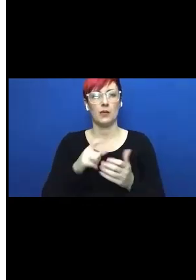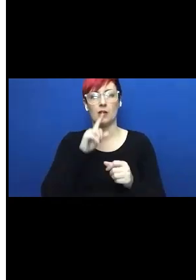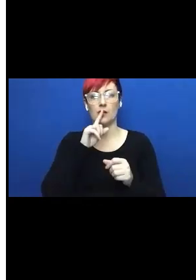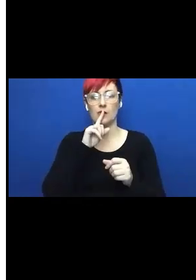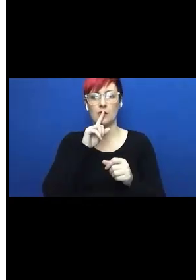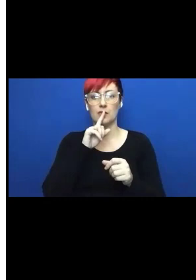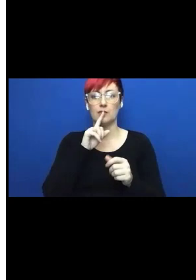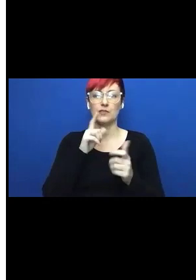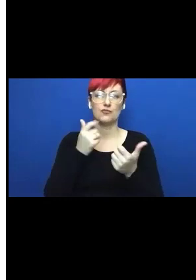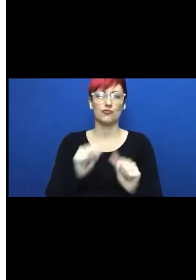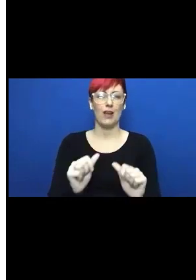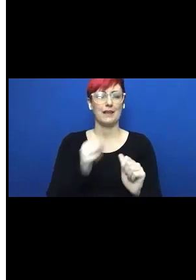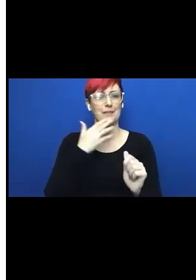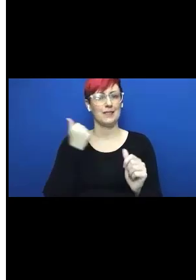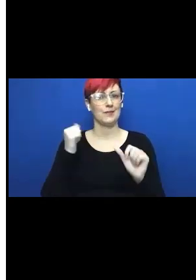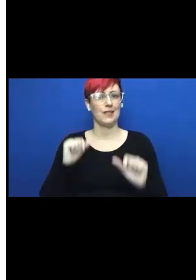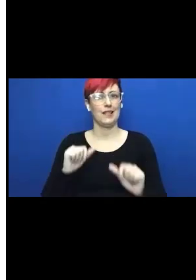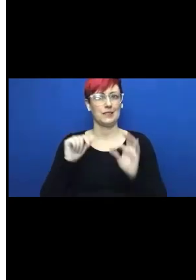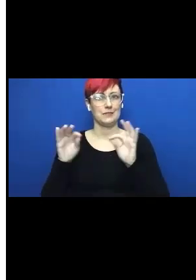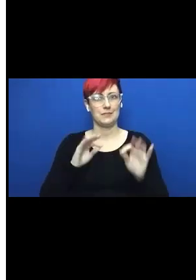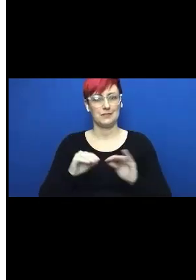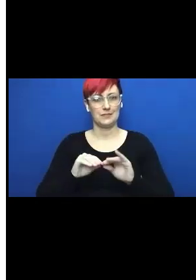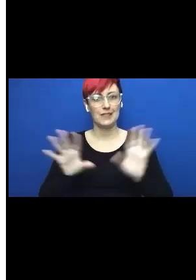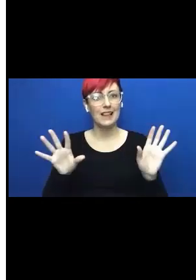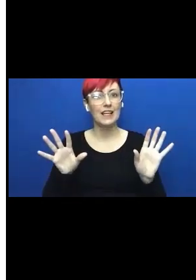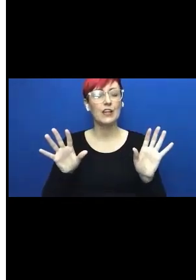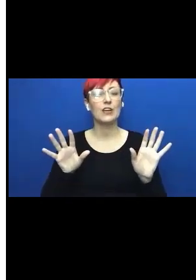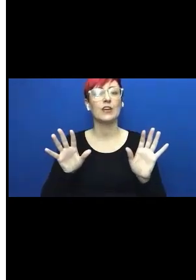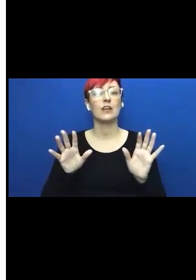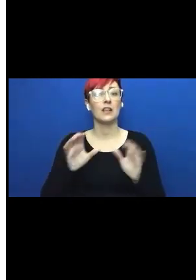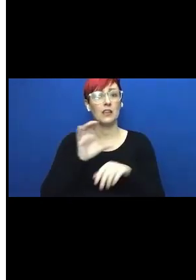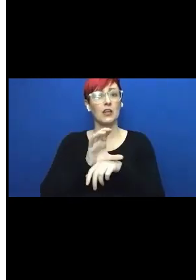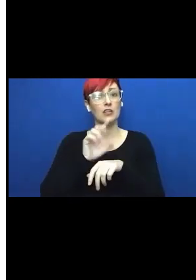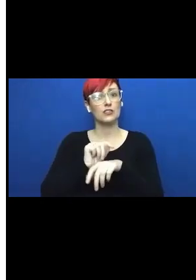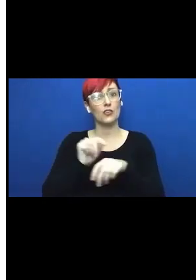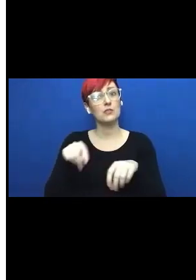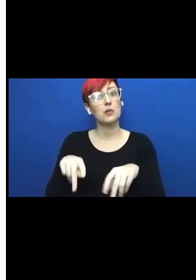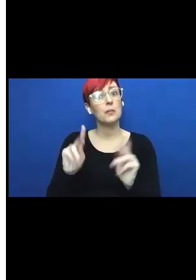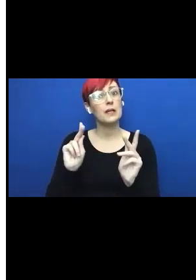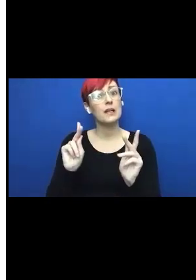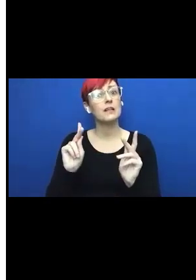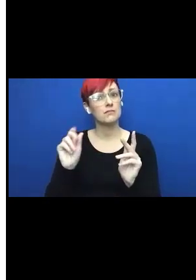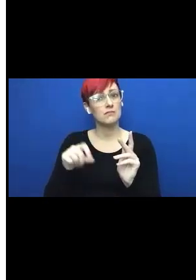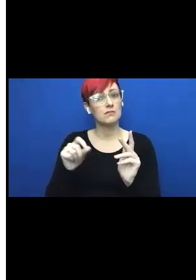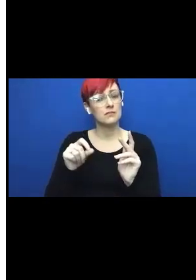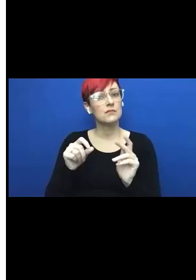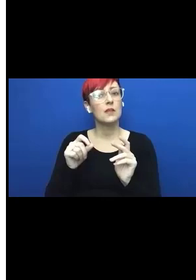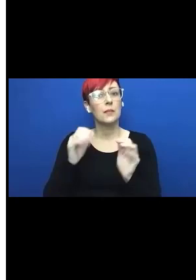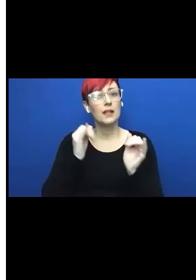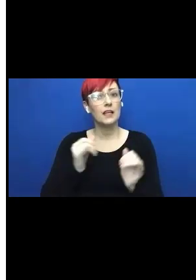We want to make sure that consultant, of course, is permitted by the individual's appointment,